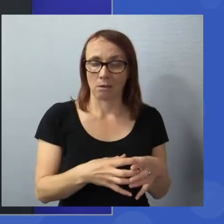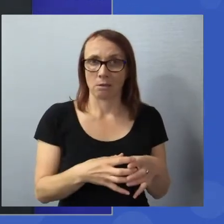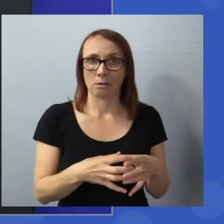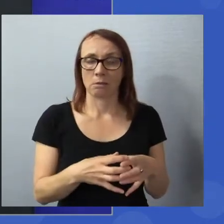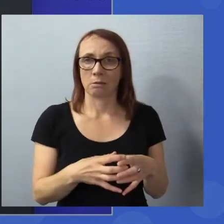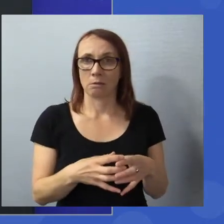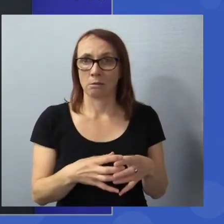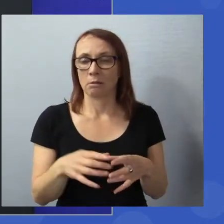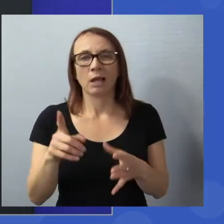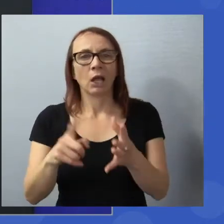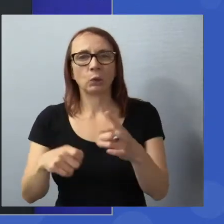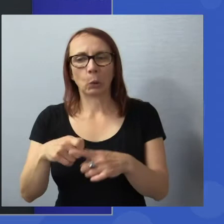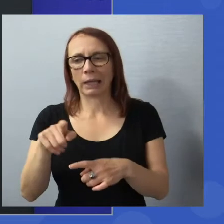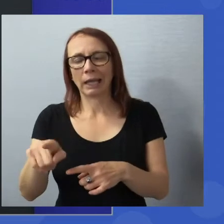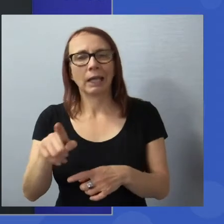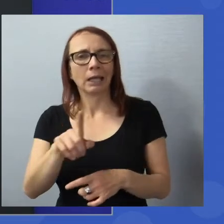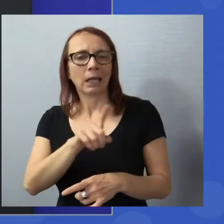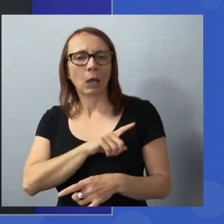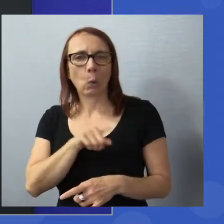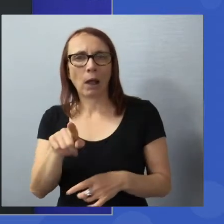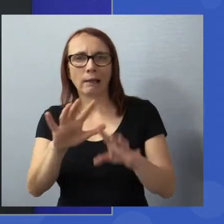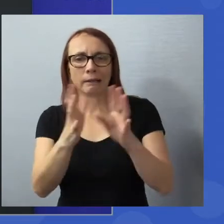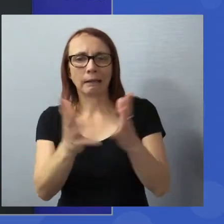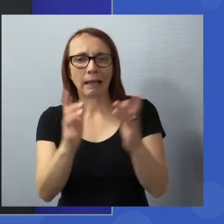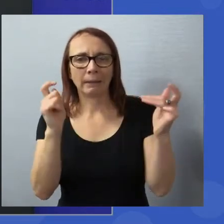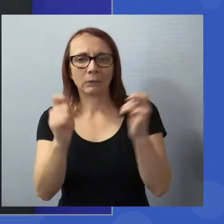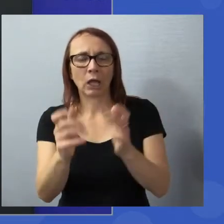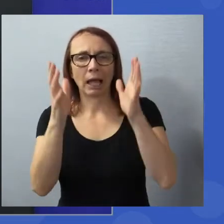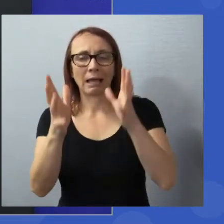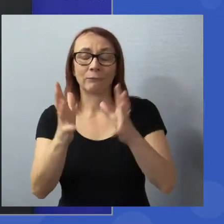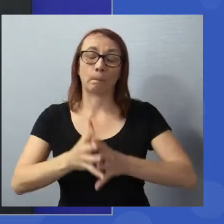government because climate change needs baked major and best chefs in terms of